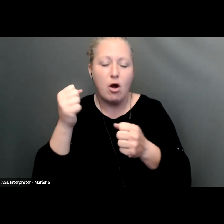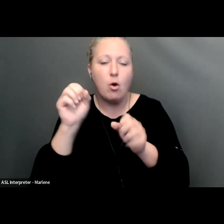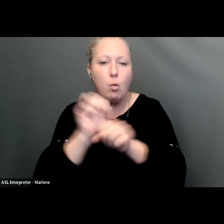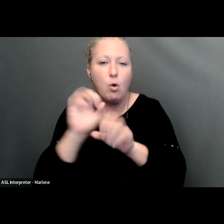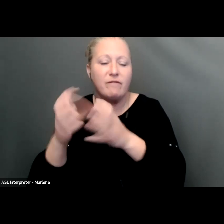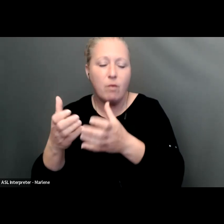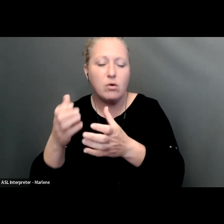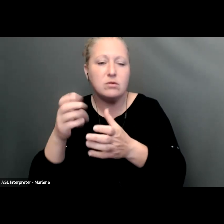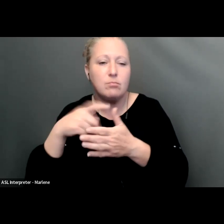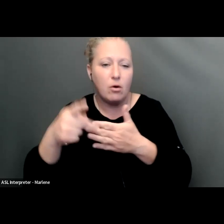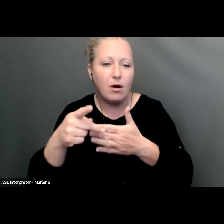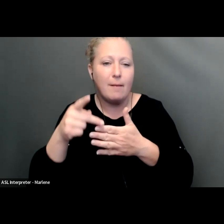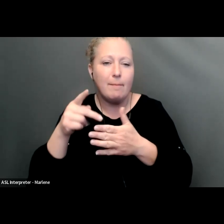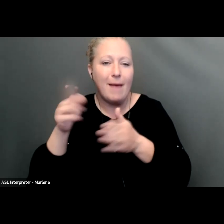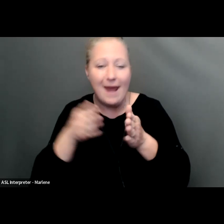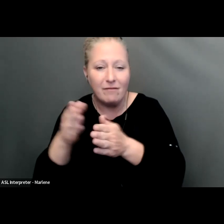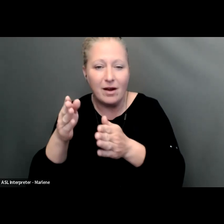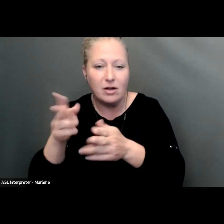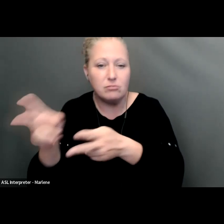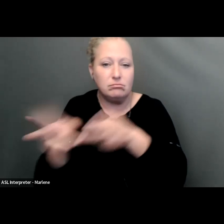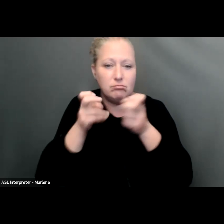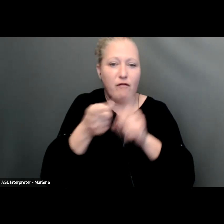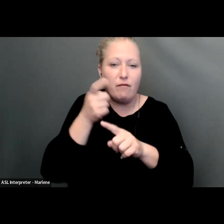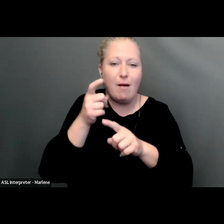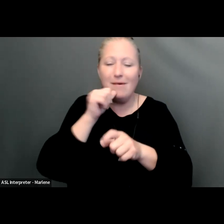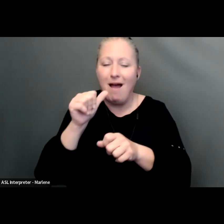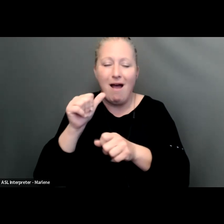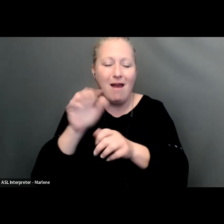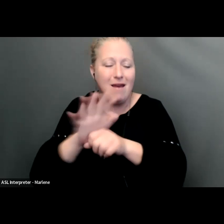navigators will be drawn from underrepresent communities. Pay, to learn and provide navigation